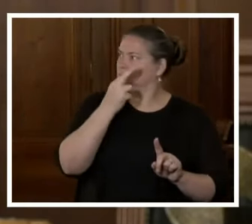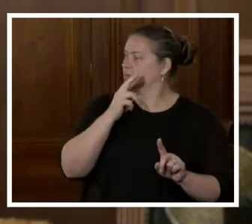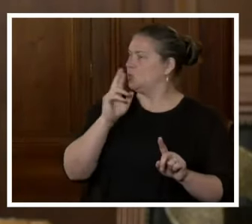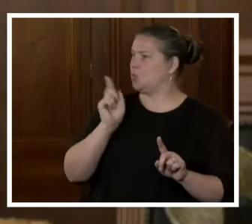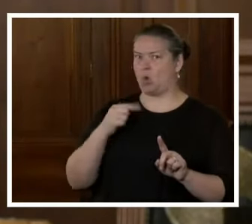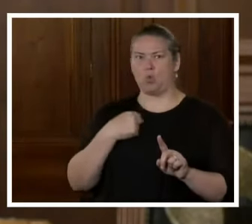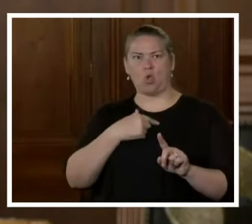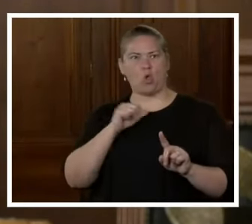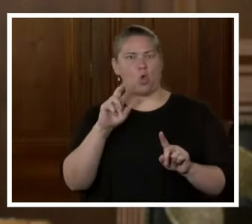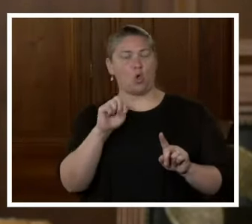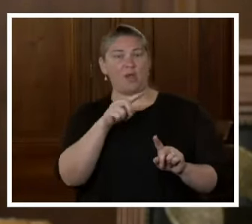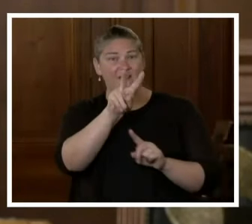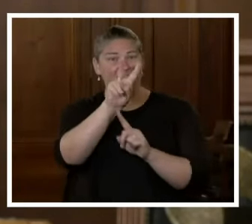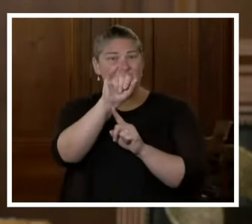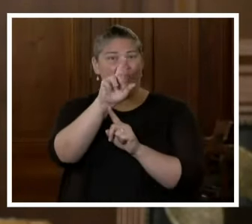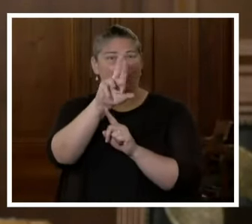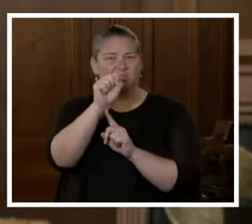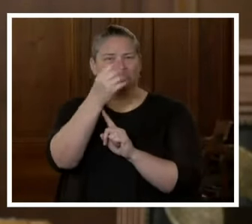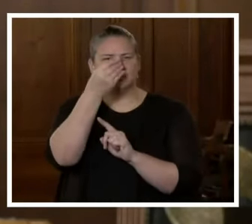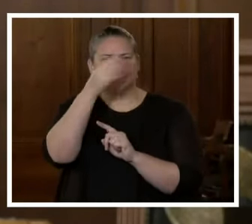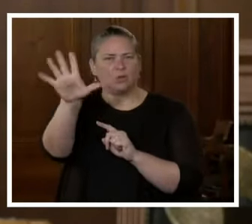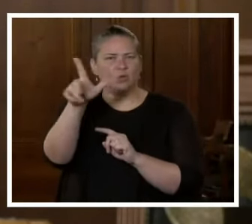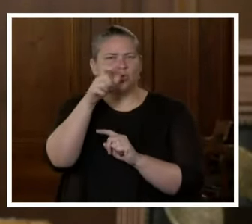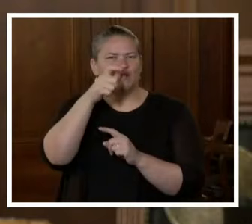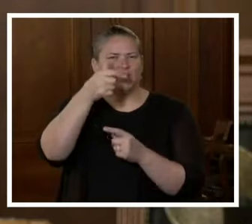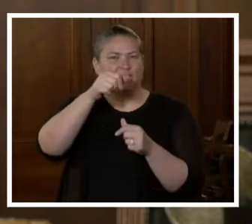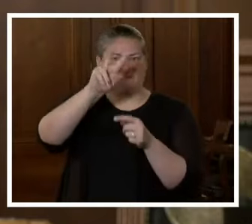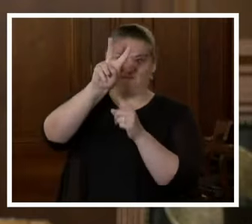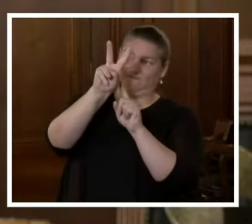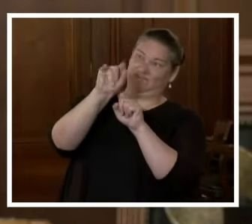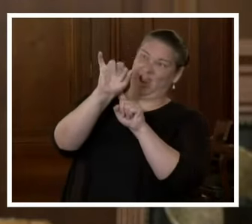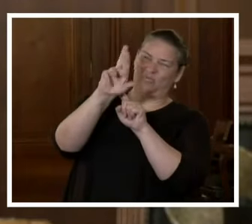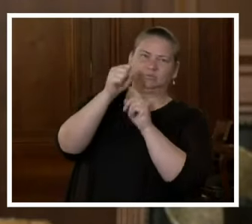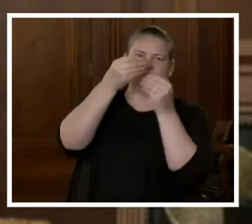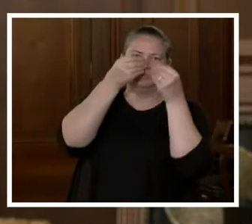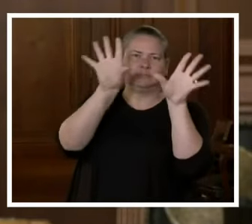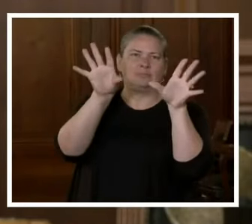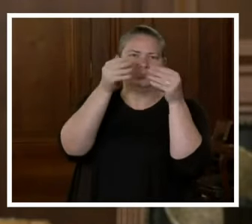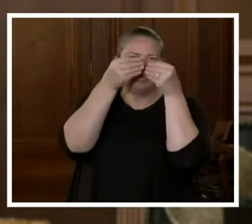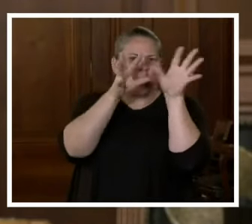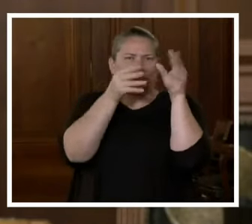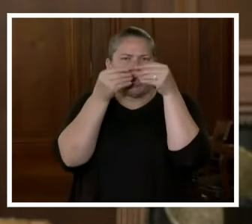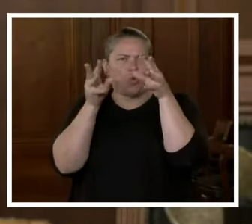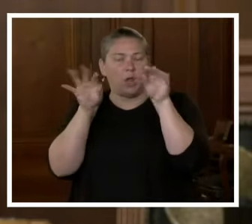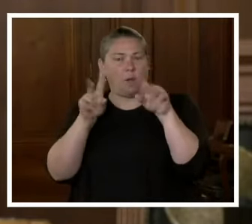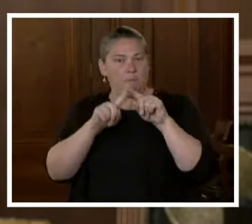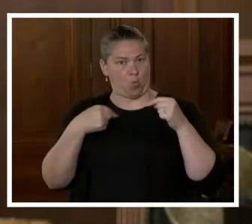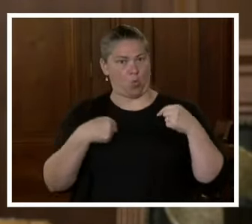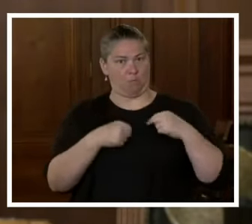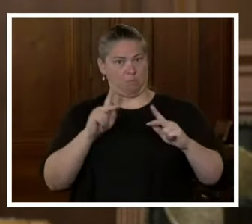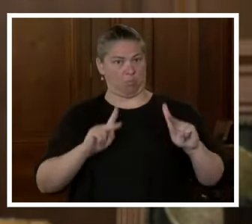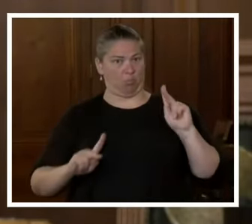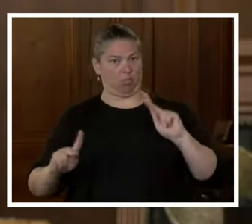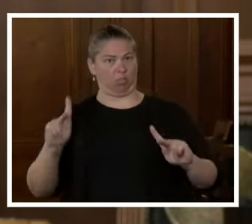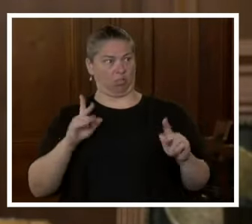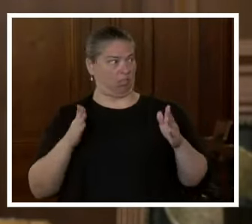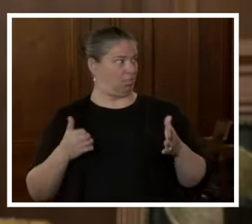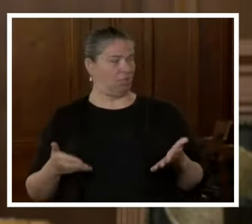10,000 CASES AND LOSING 440 --